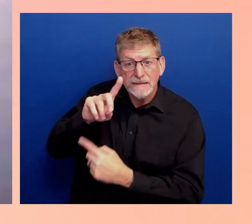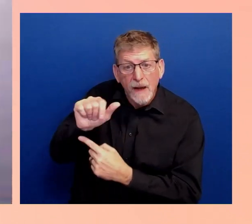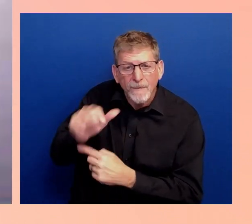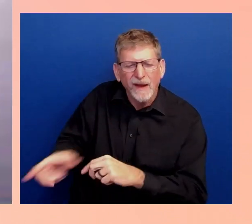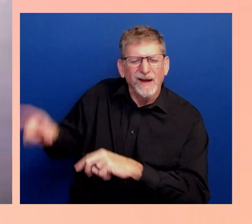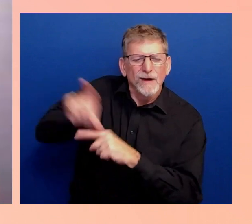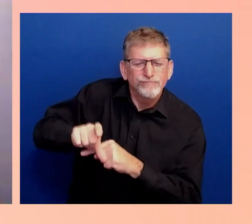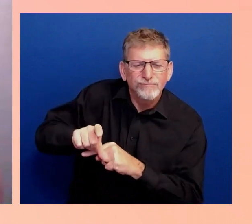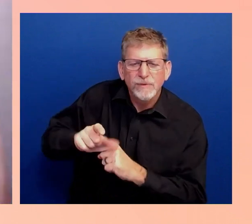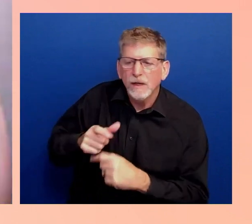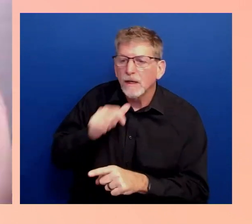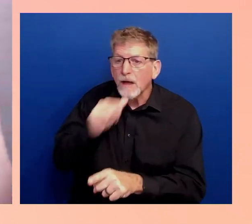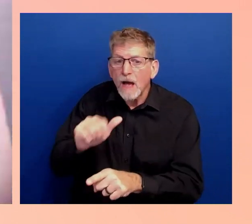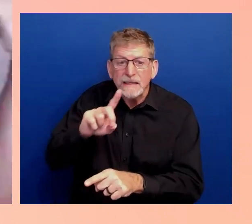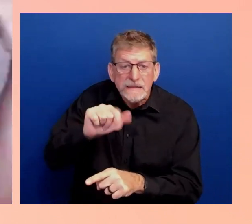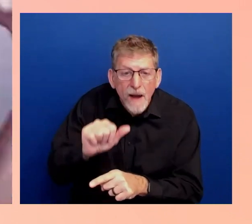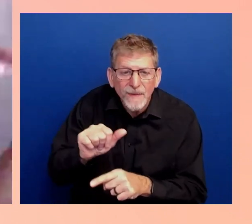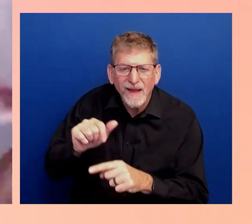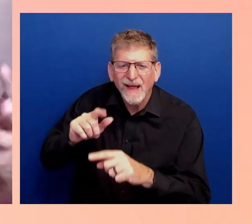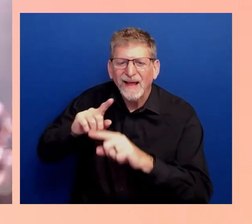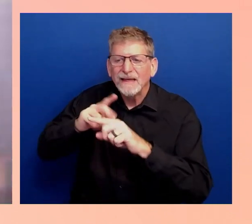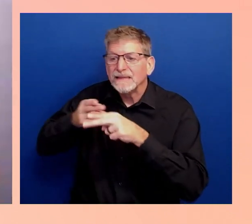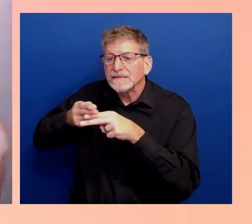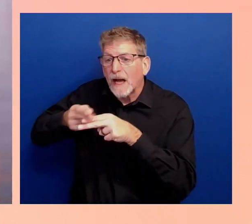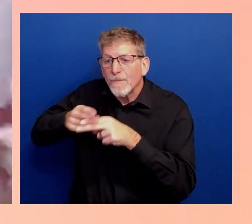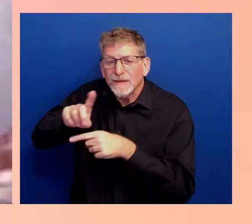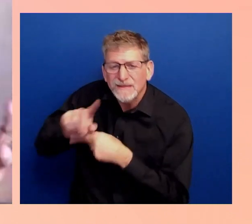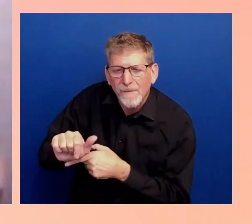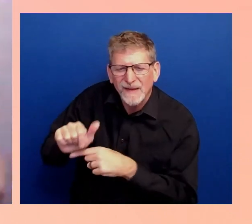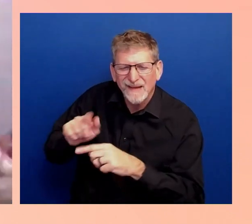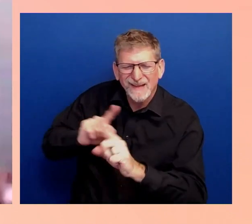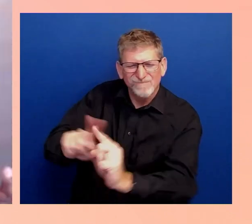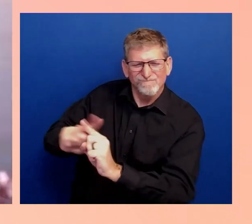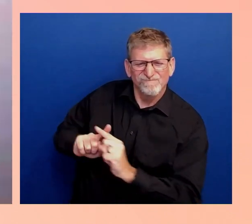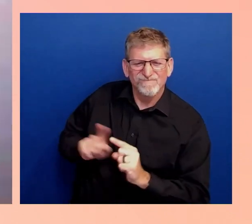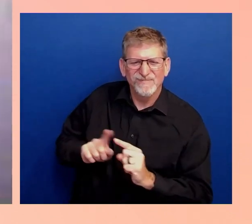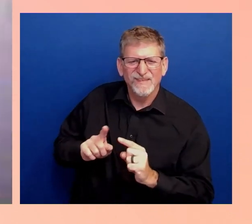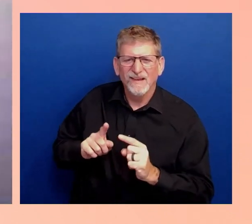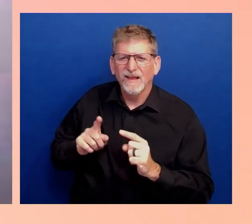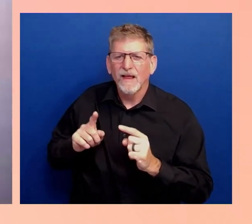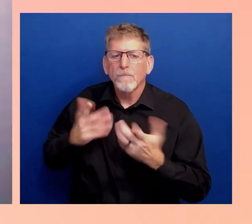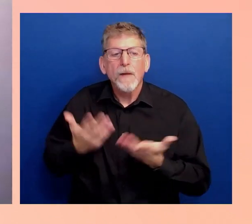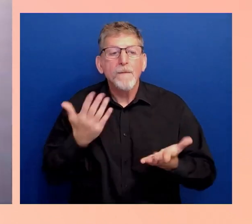who are accidentally disabled and they're adapting to this new way of life.